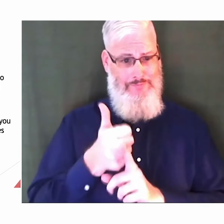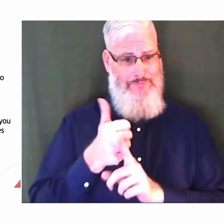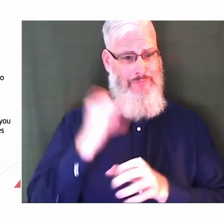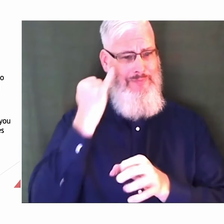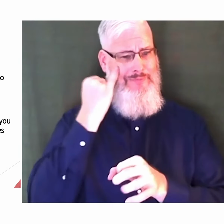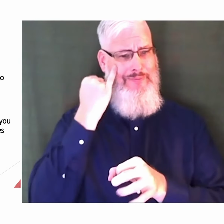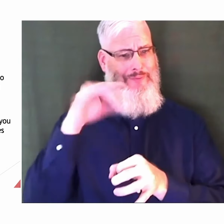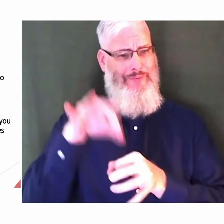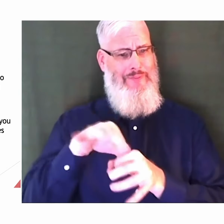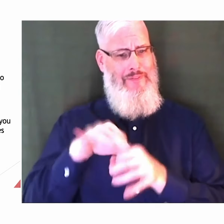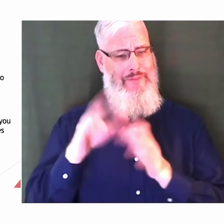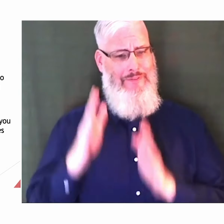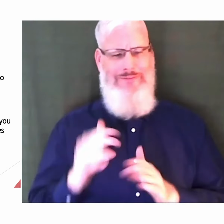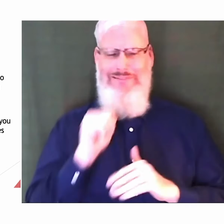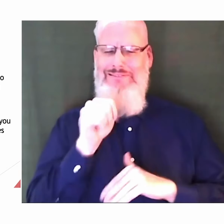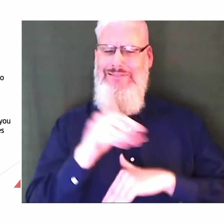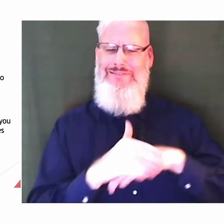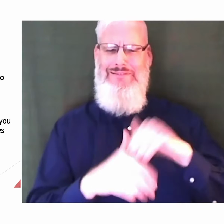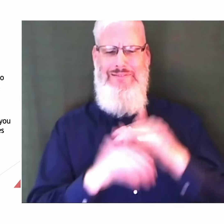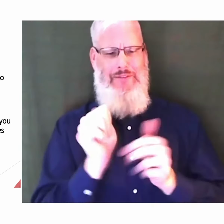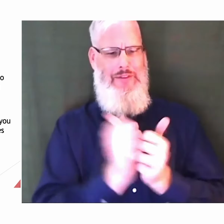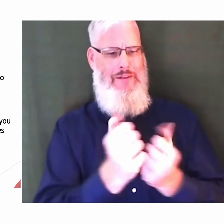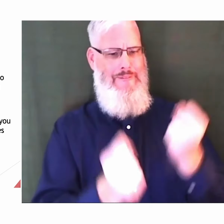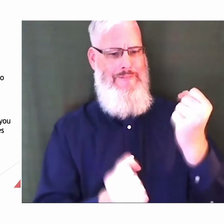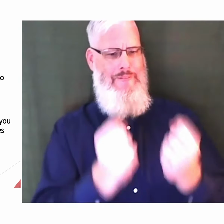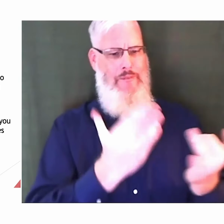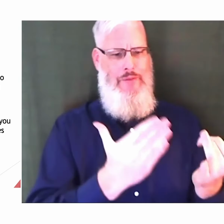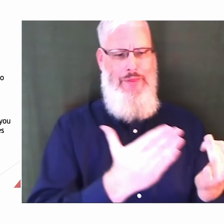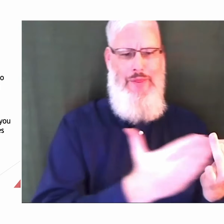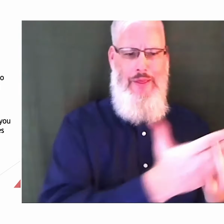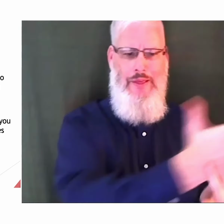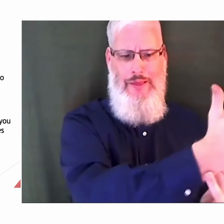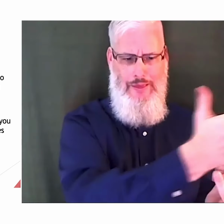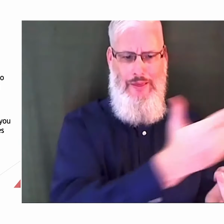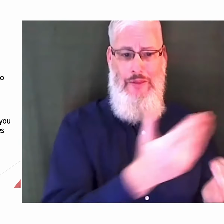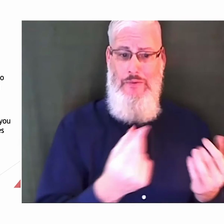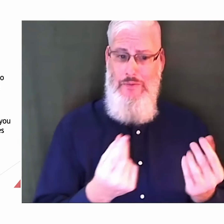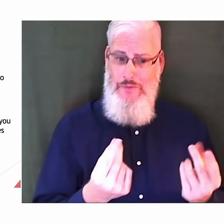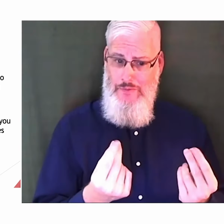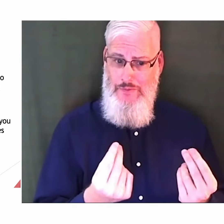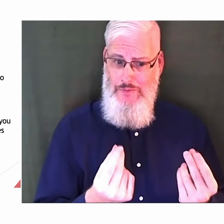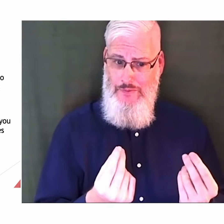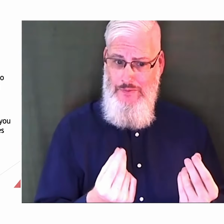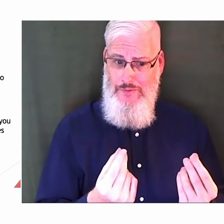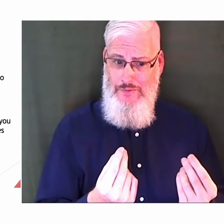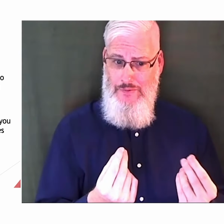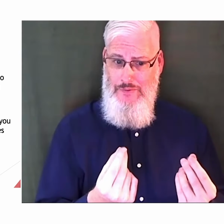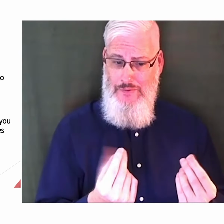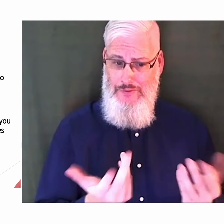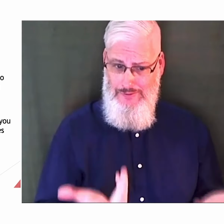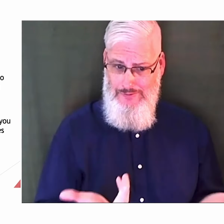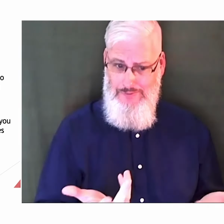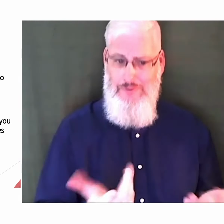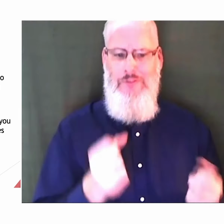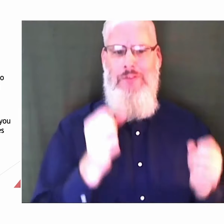to compliment the Drive Through voting option. This includes the use of accessible voting equipment if requested.